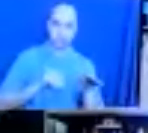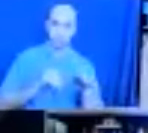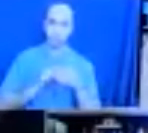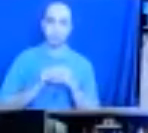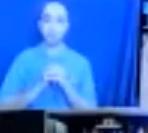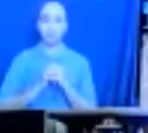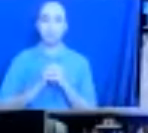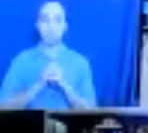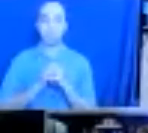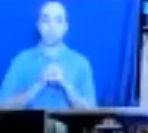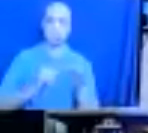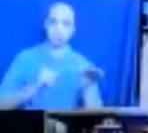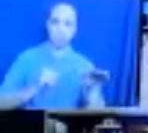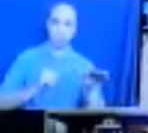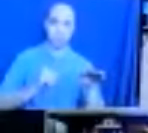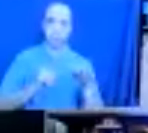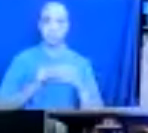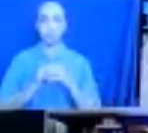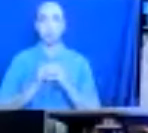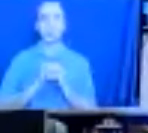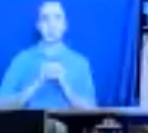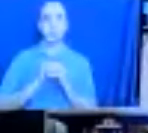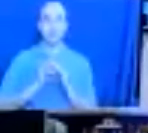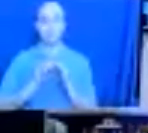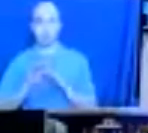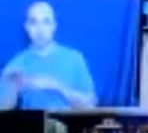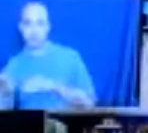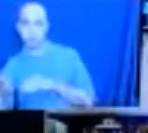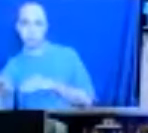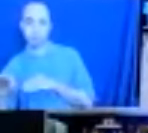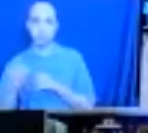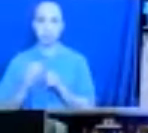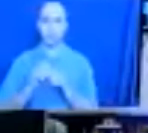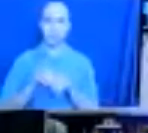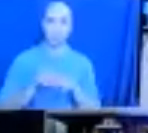THE WAY.